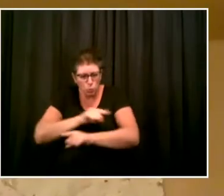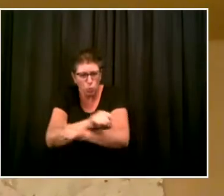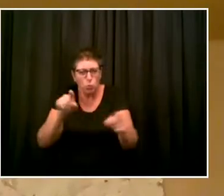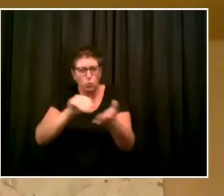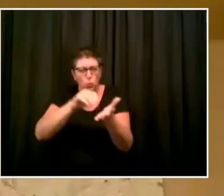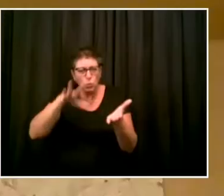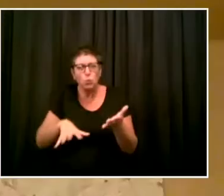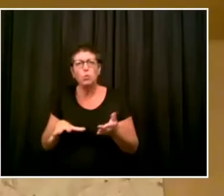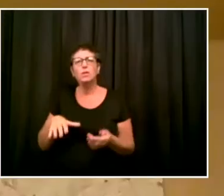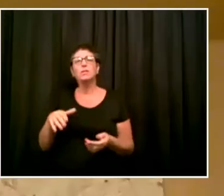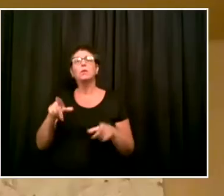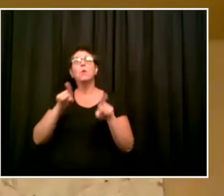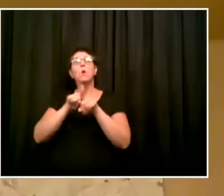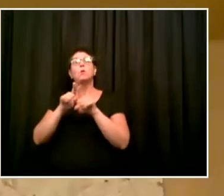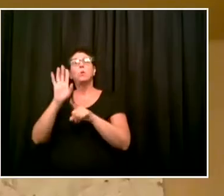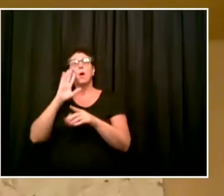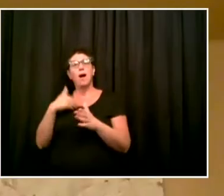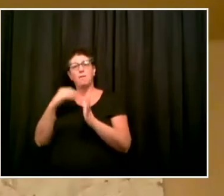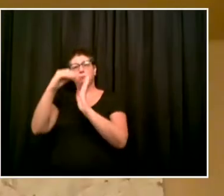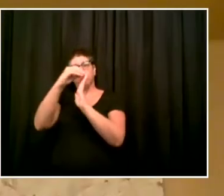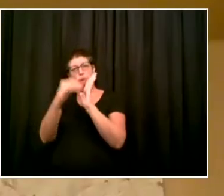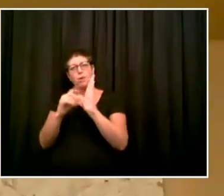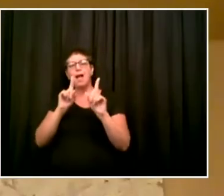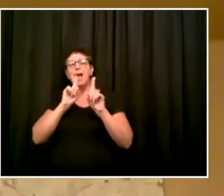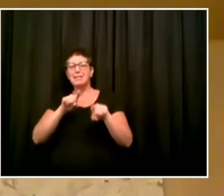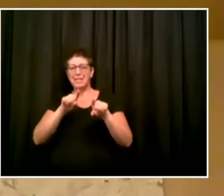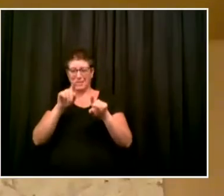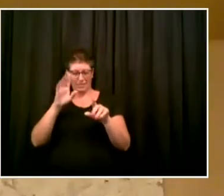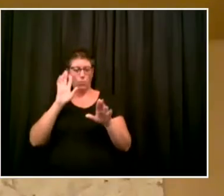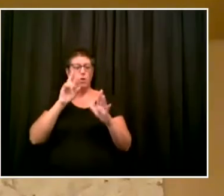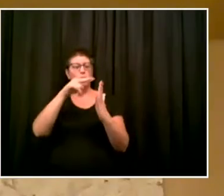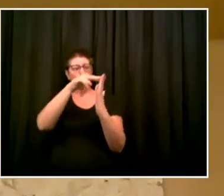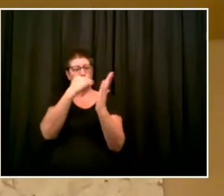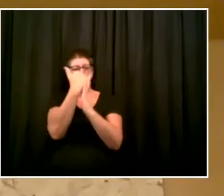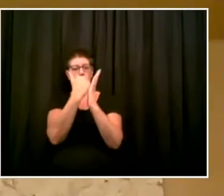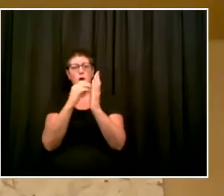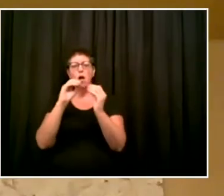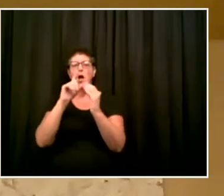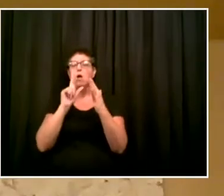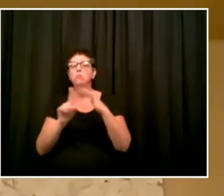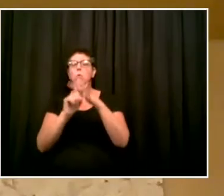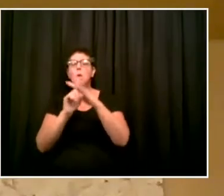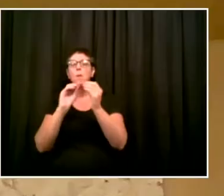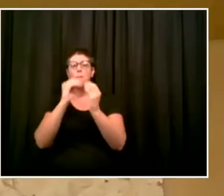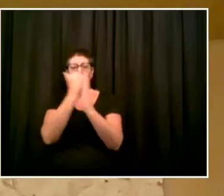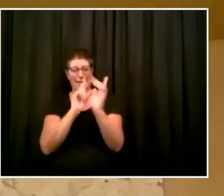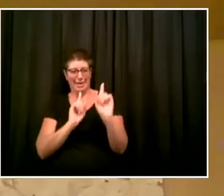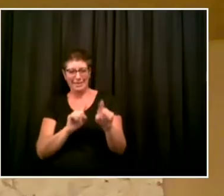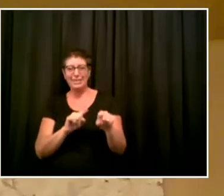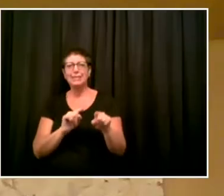THAT WASN'T THE CASE IN MARCH. IADN DITION, WE WILL BE MONITORING ATTENDANCE, WE